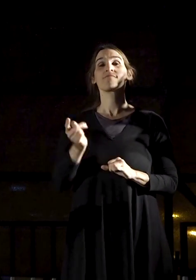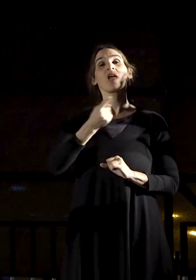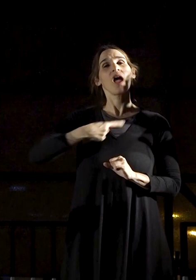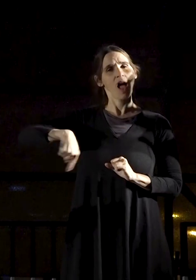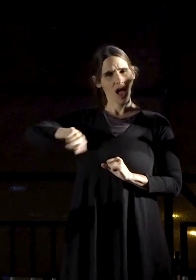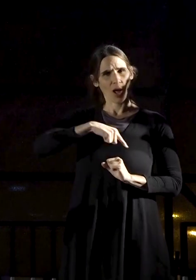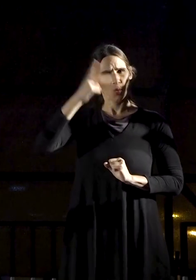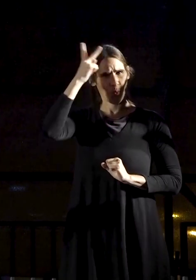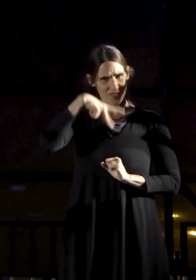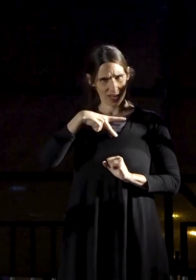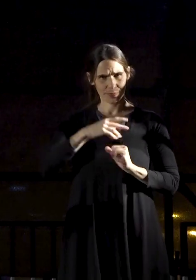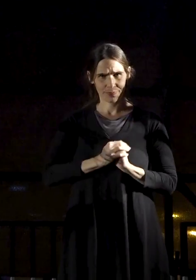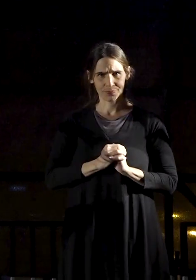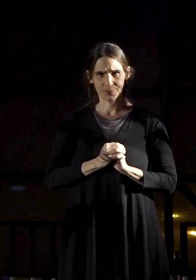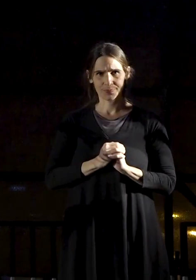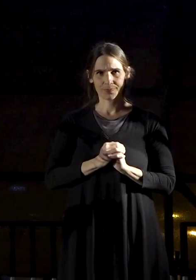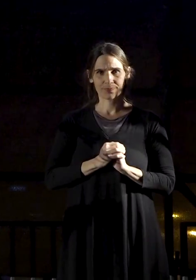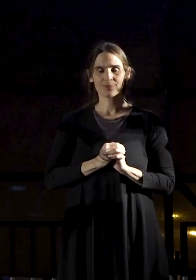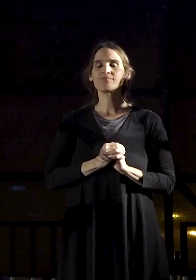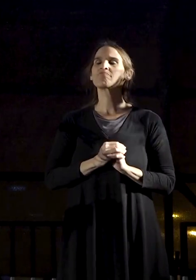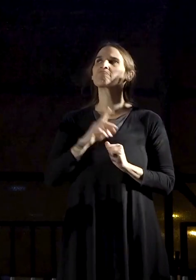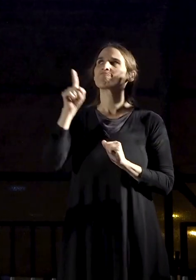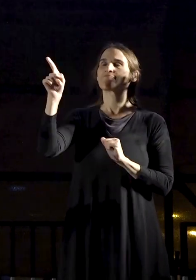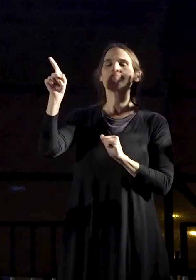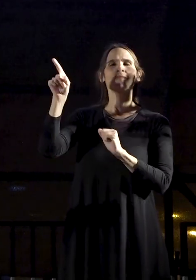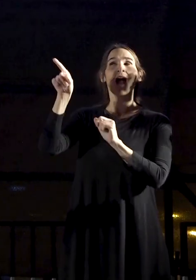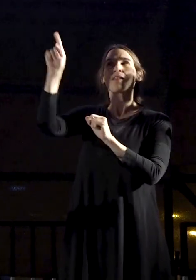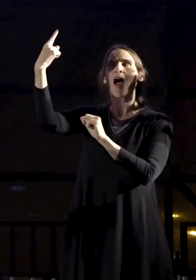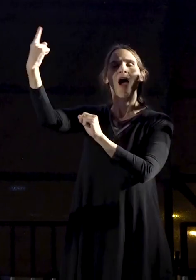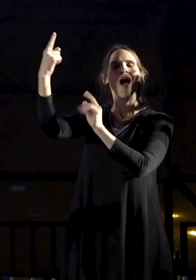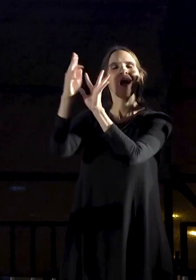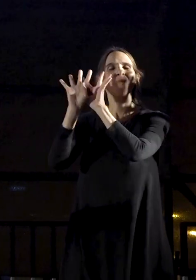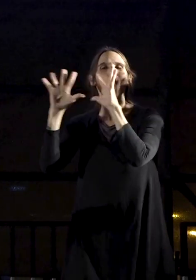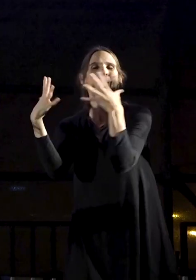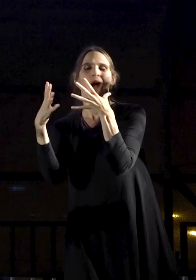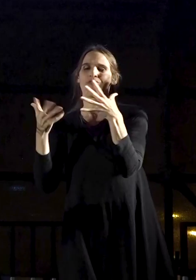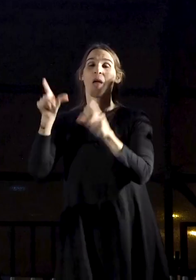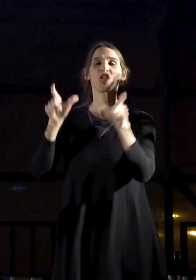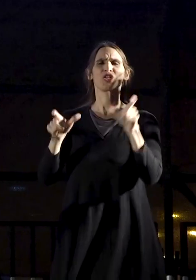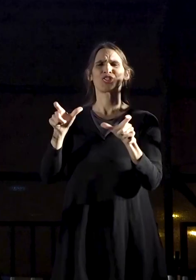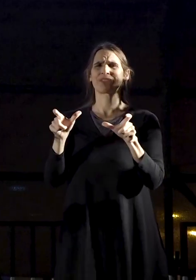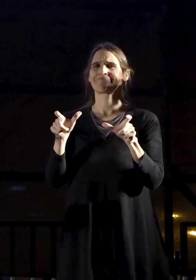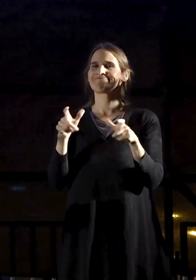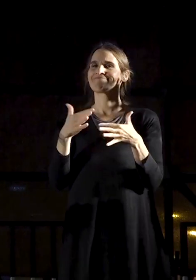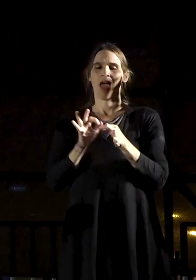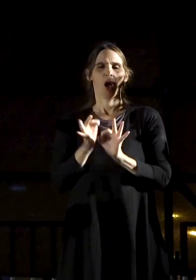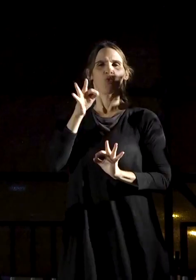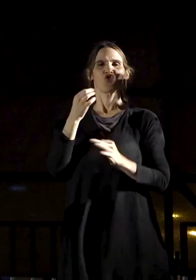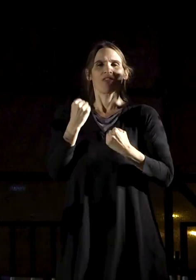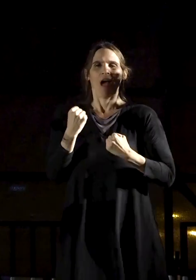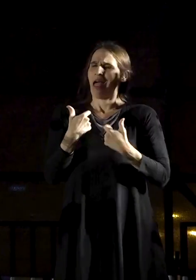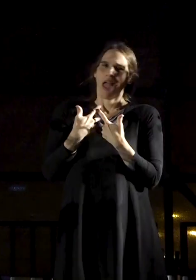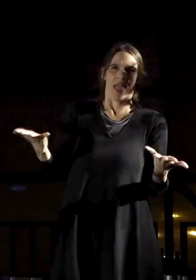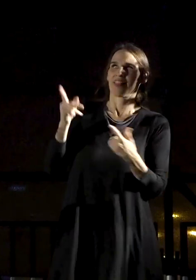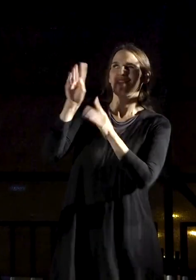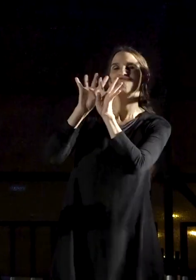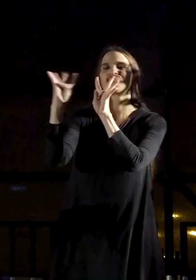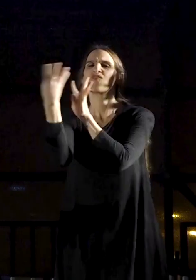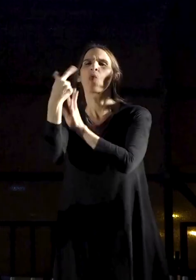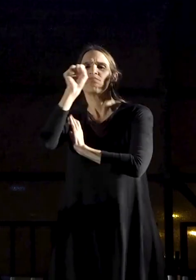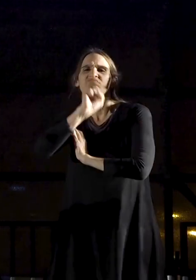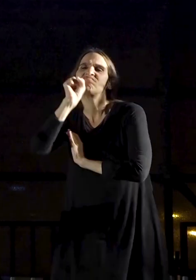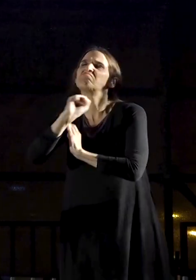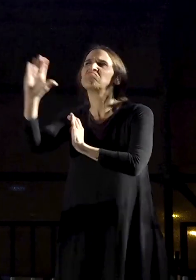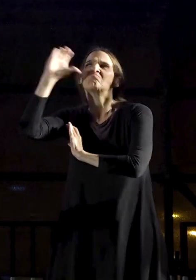We understand that you’ve surrounded yourself with spineless people who obey your every whim.